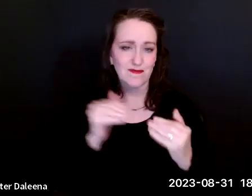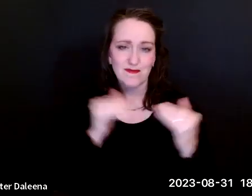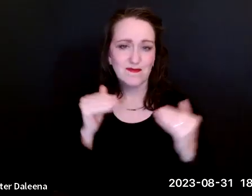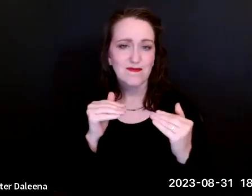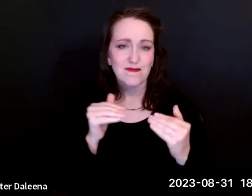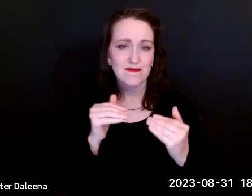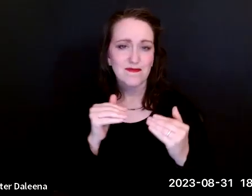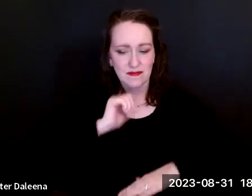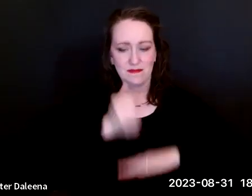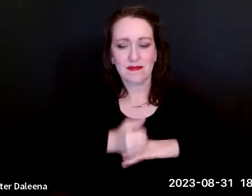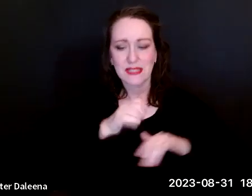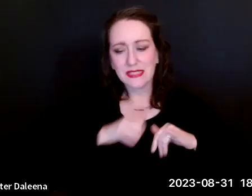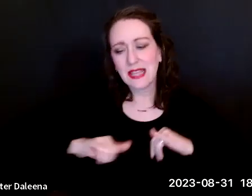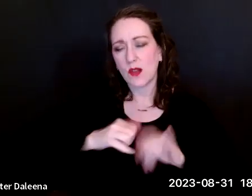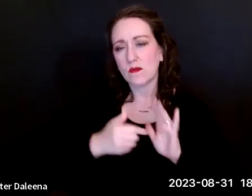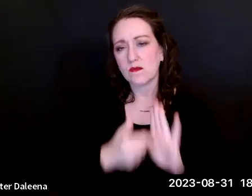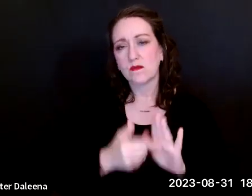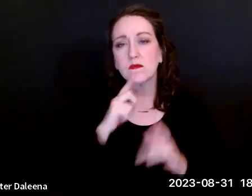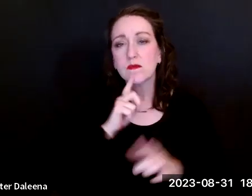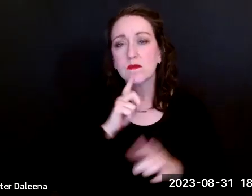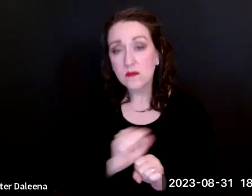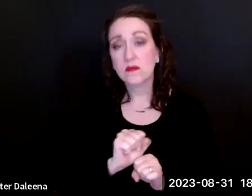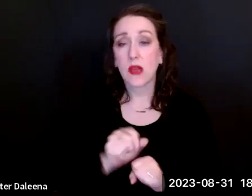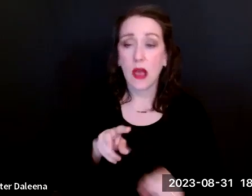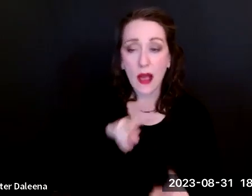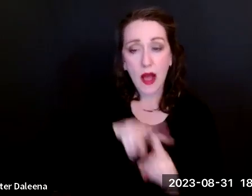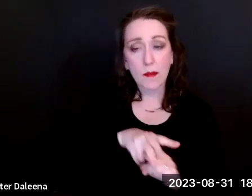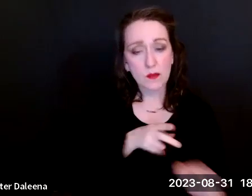creating standards that reflect the reality of the applicant's professional experience